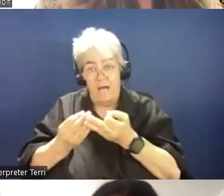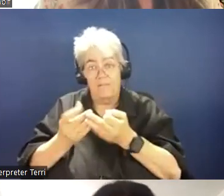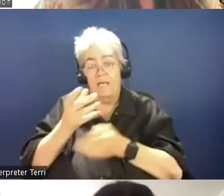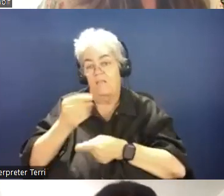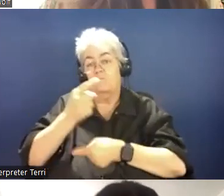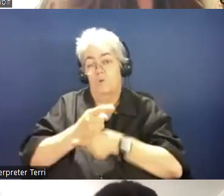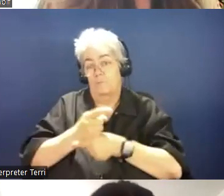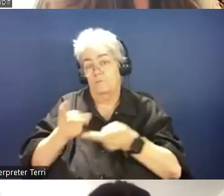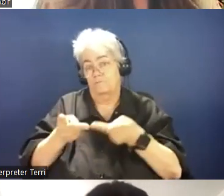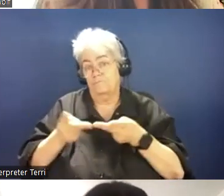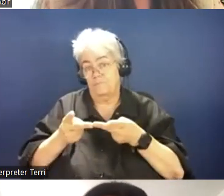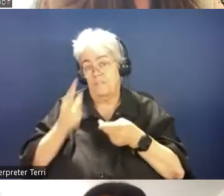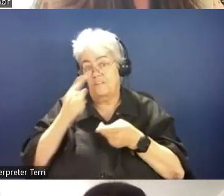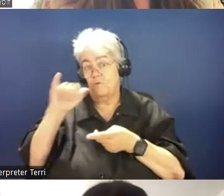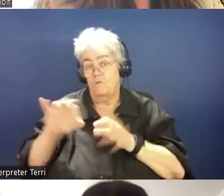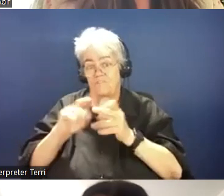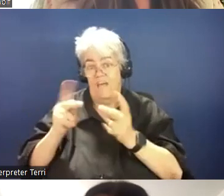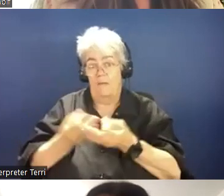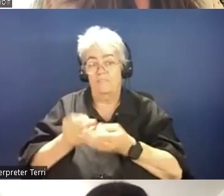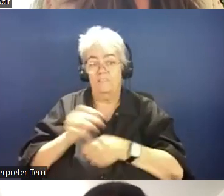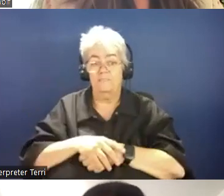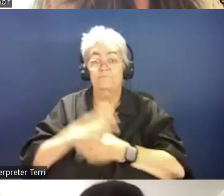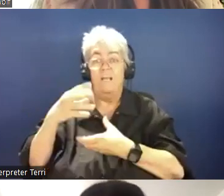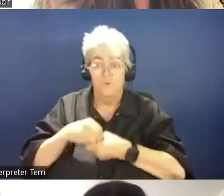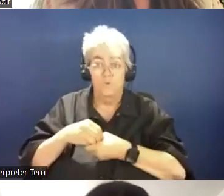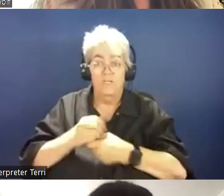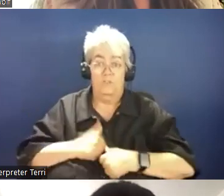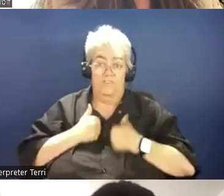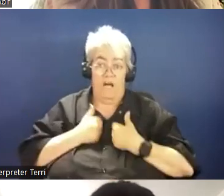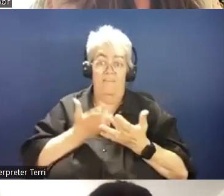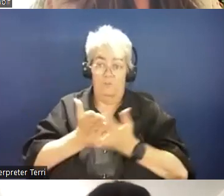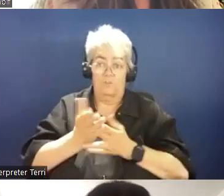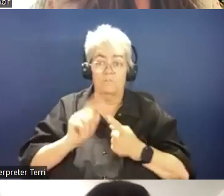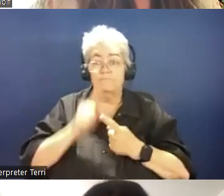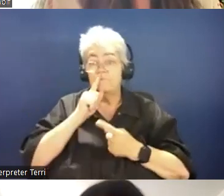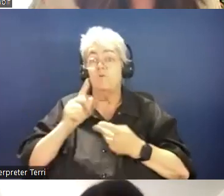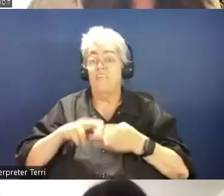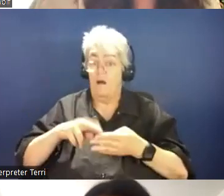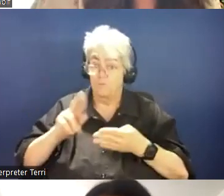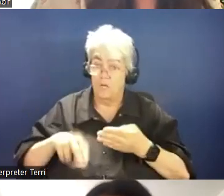including survivors. So the outcome of that legislation, of all these bills,